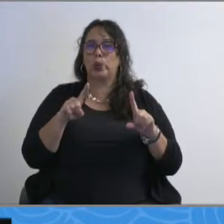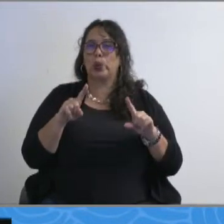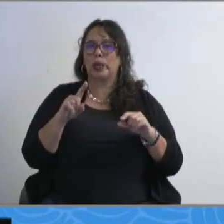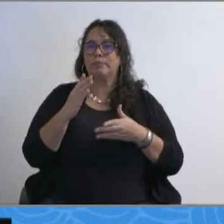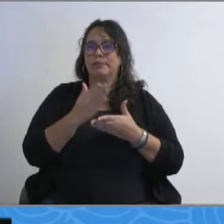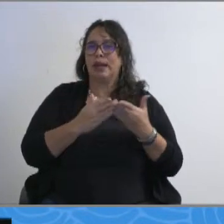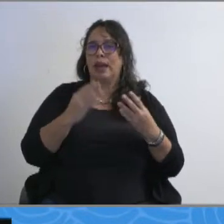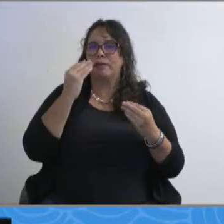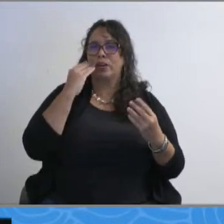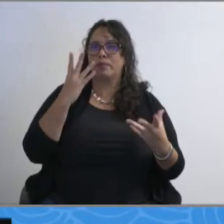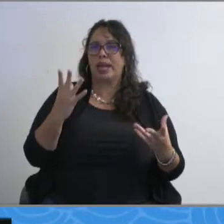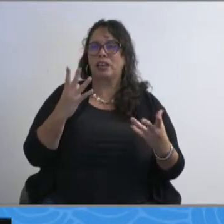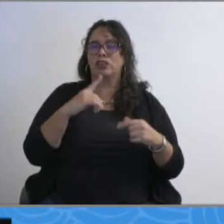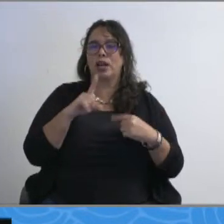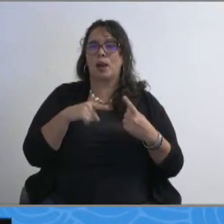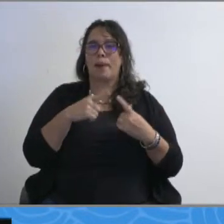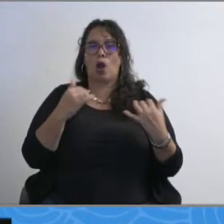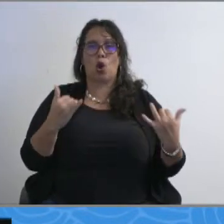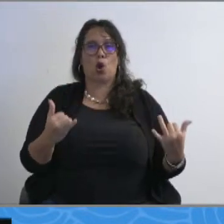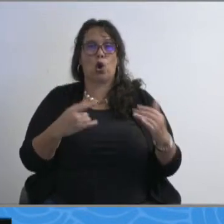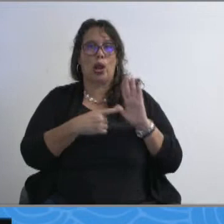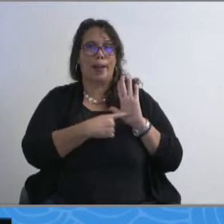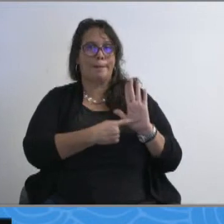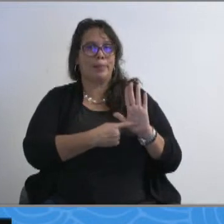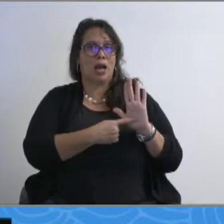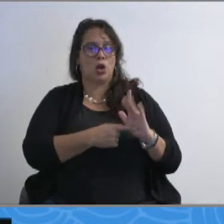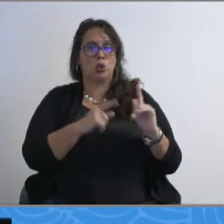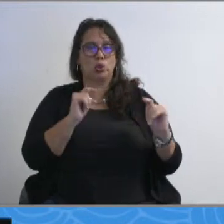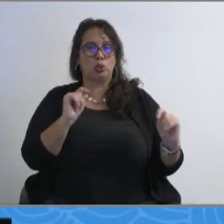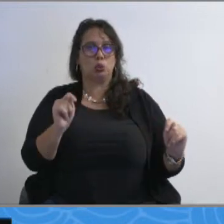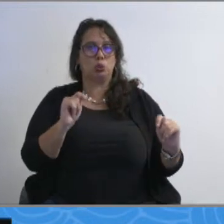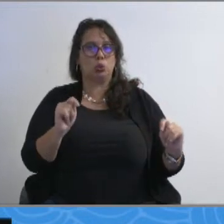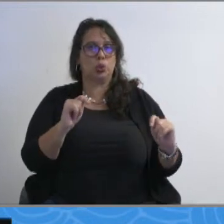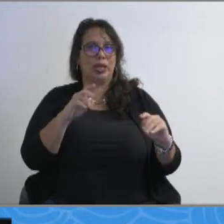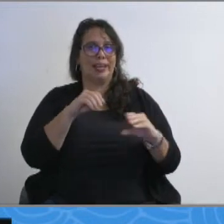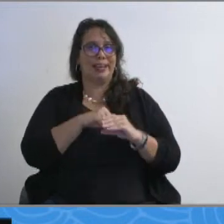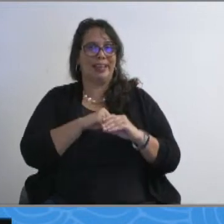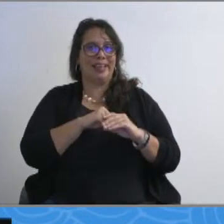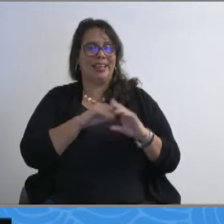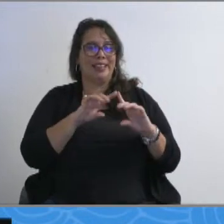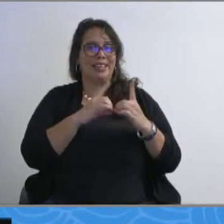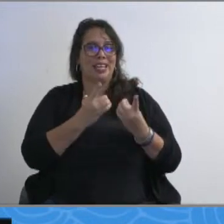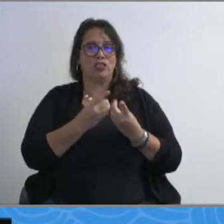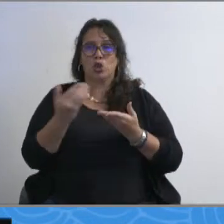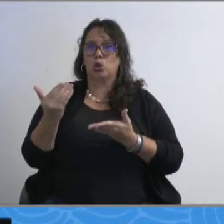about our current models of tutoring in our district, our new tutoring initiative,